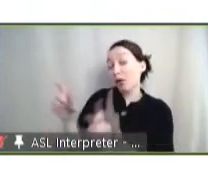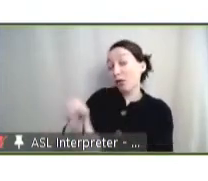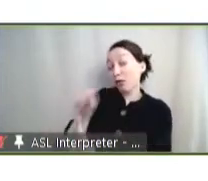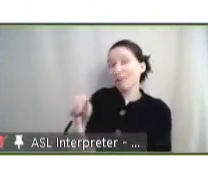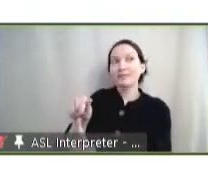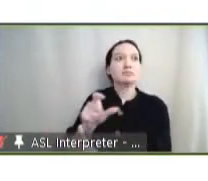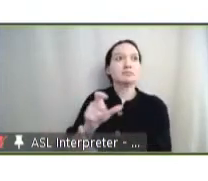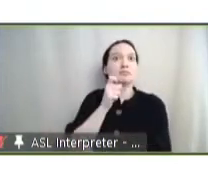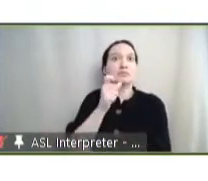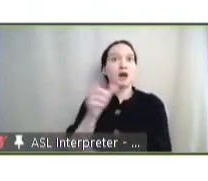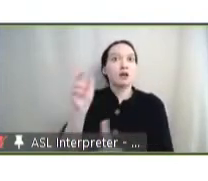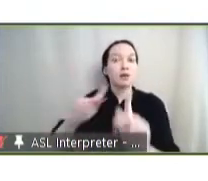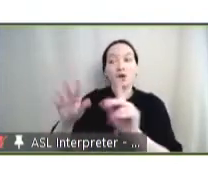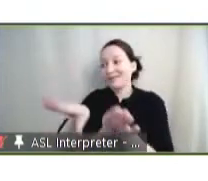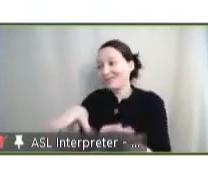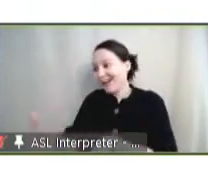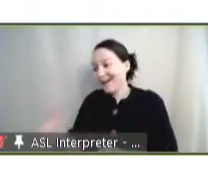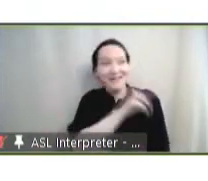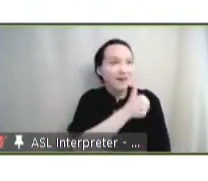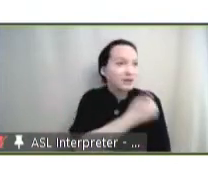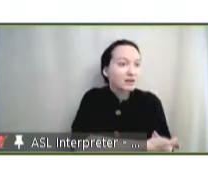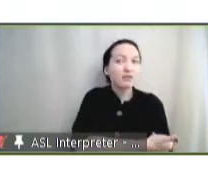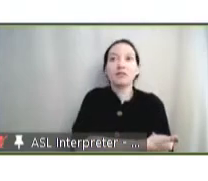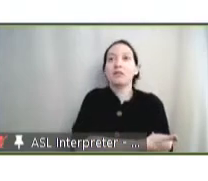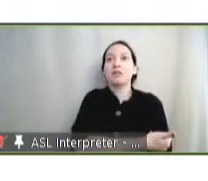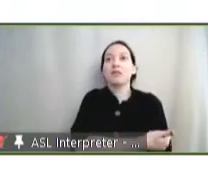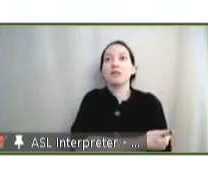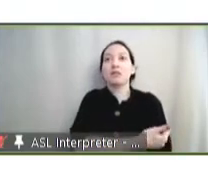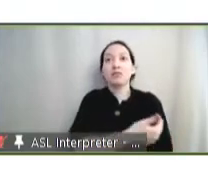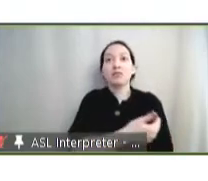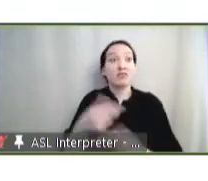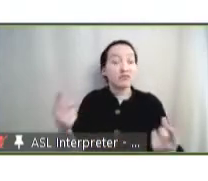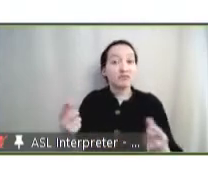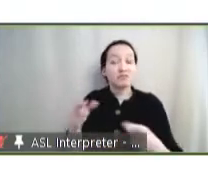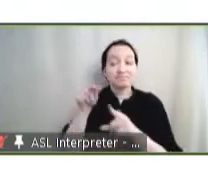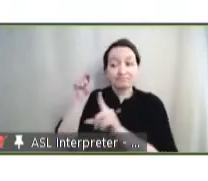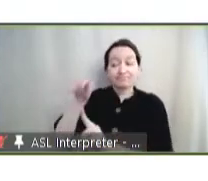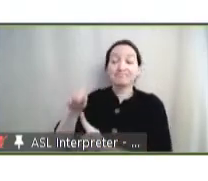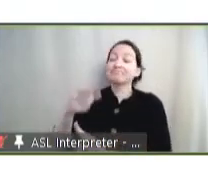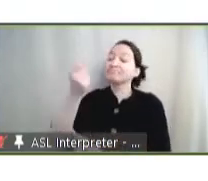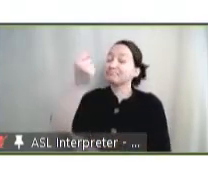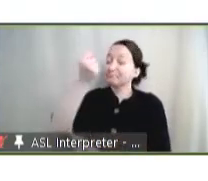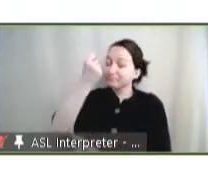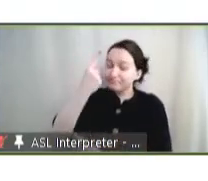having folks die or be hospitalized. On the other side of this, although they did have, you know,